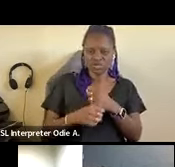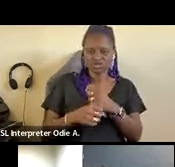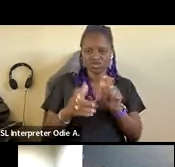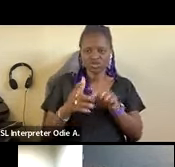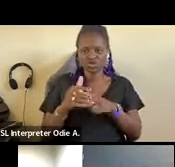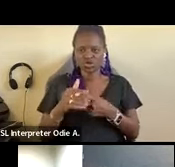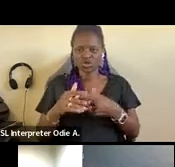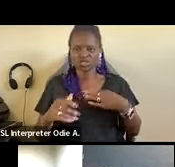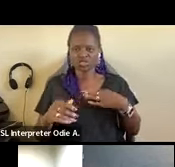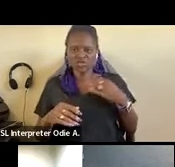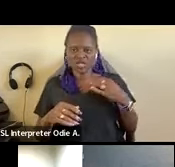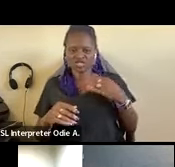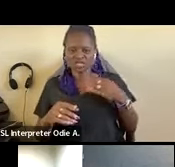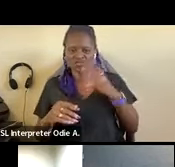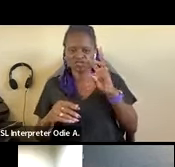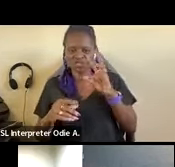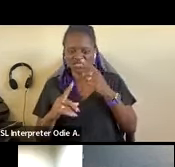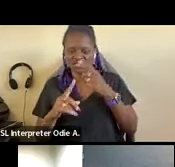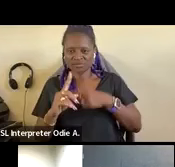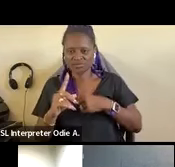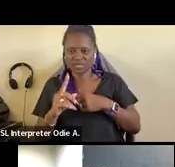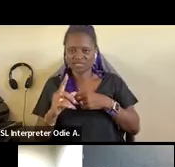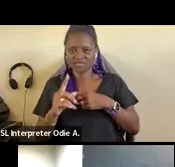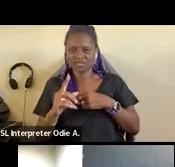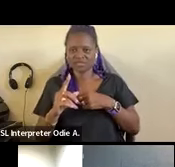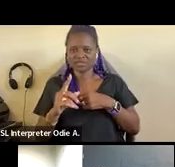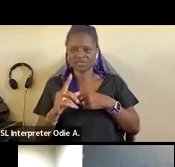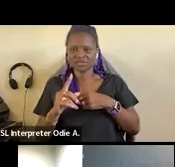for six months, performing contact tracing,